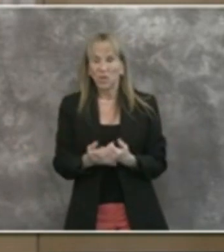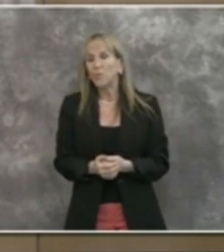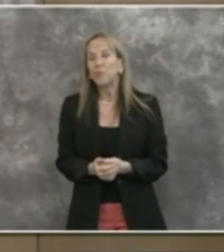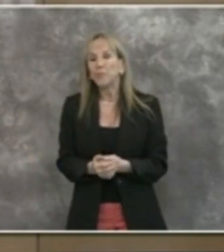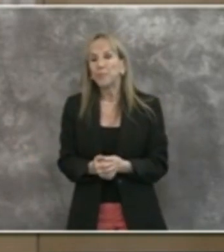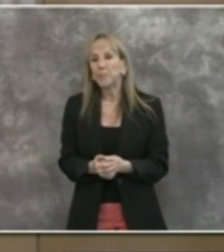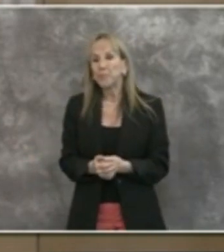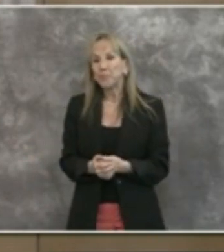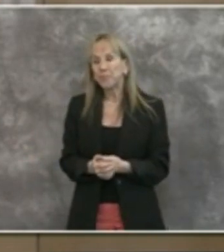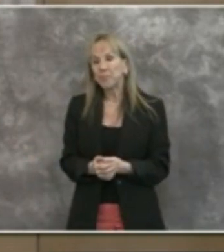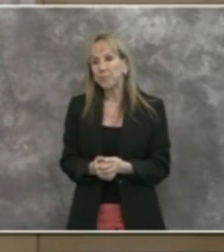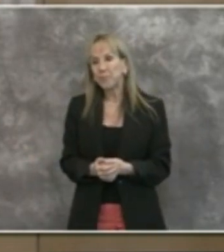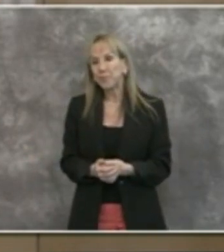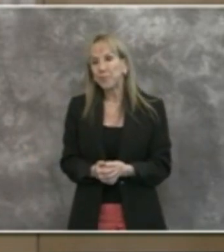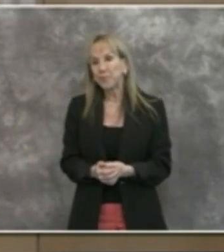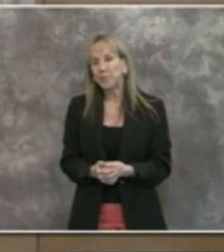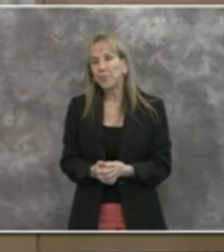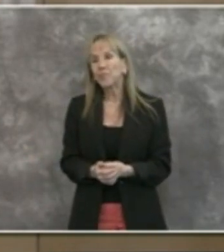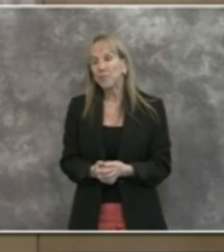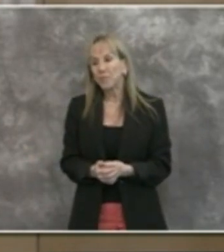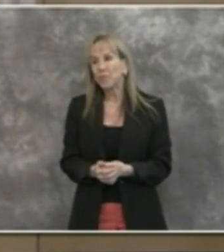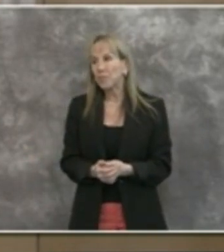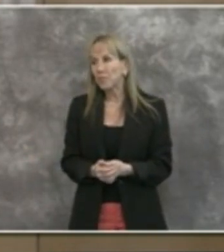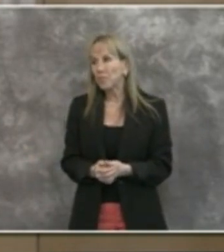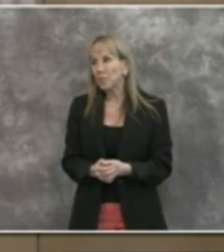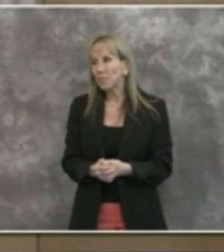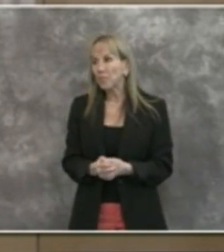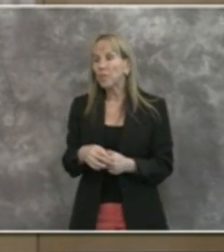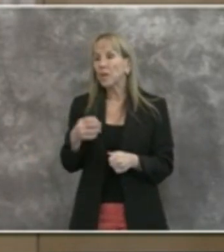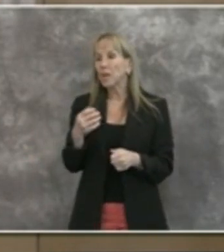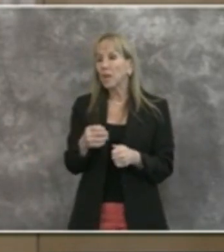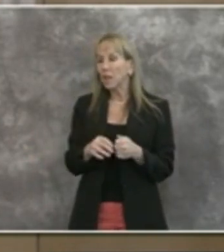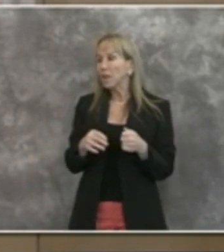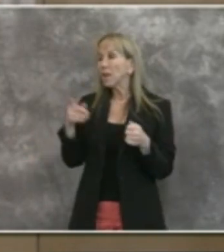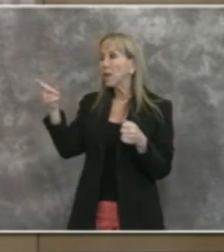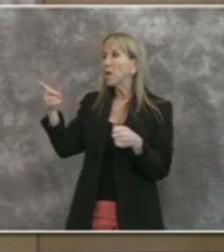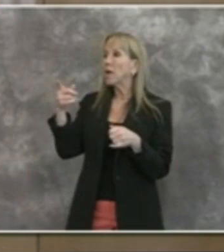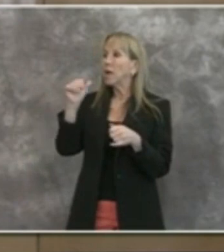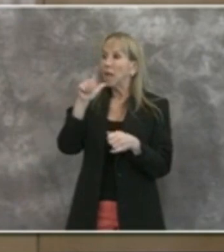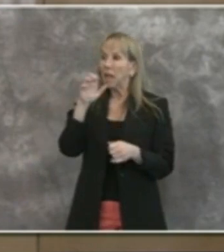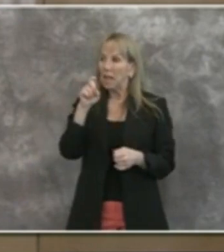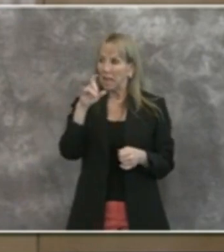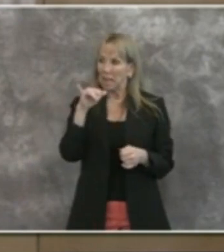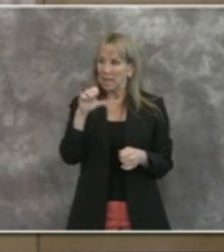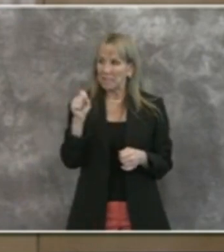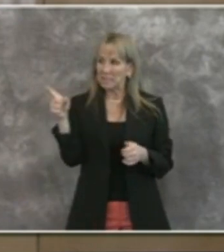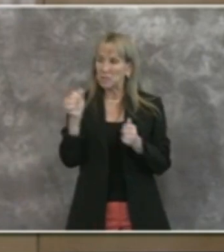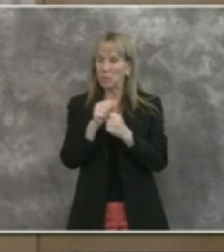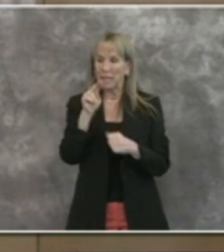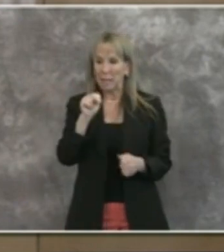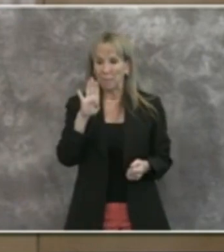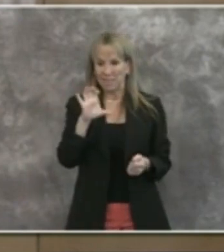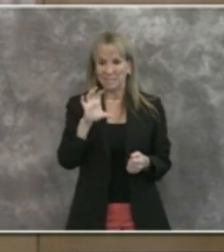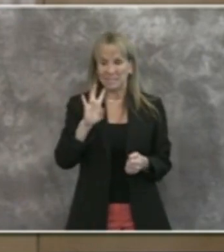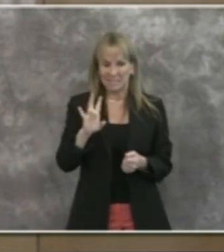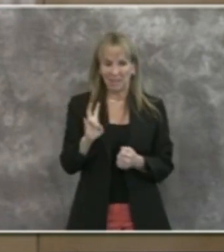CONDITIONS IF SOMEONE DOES GET COVID A CONTRACT COVID-19 THEY ARE AT GREATER RISK FOR DYING.